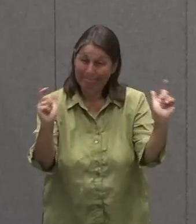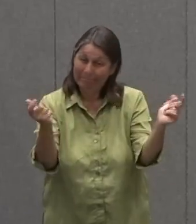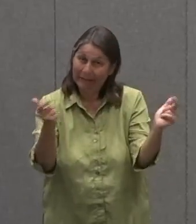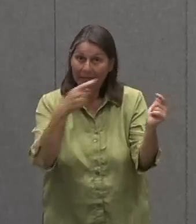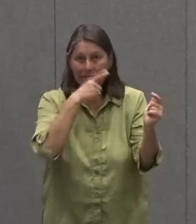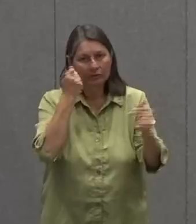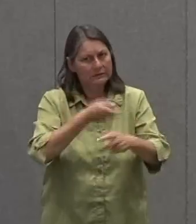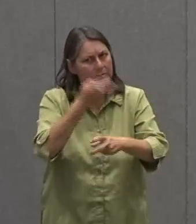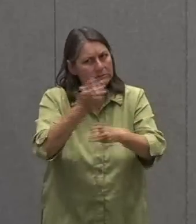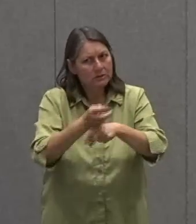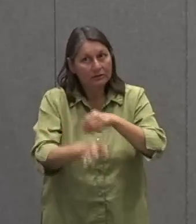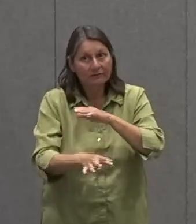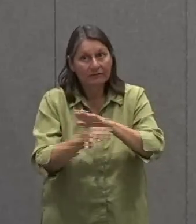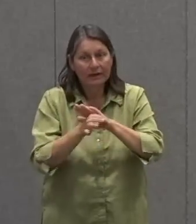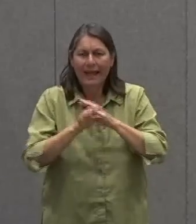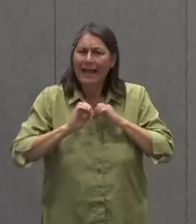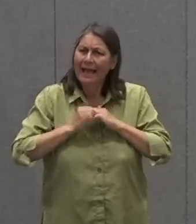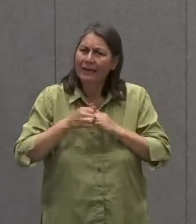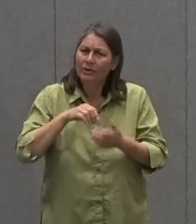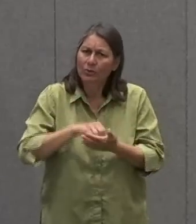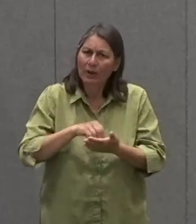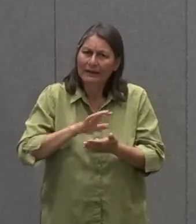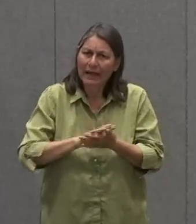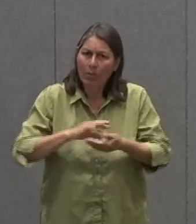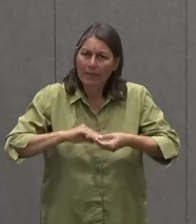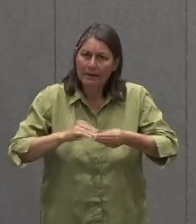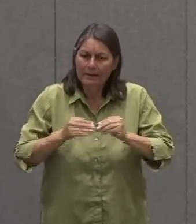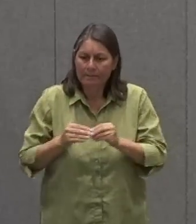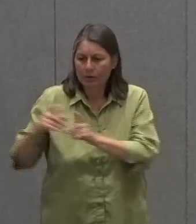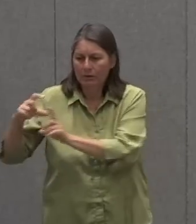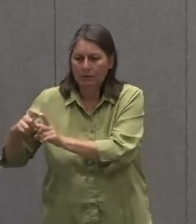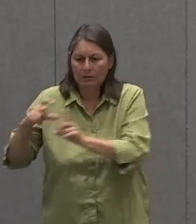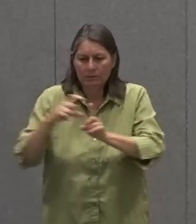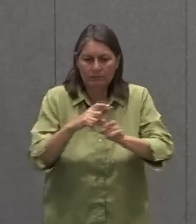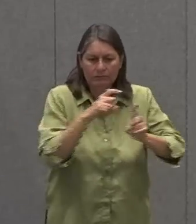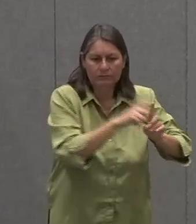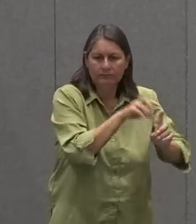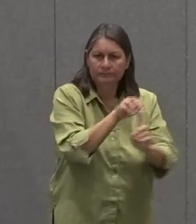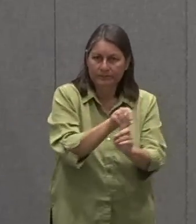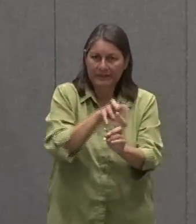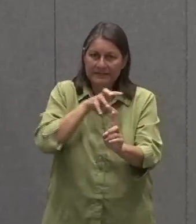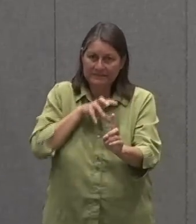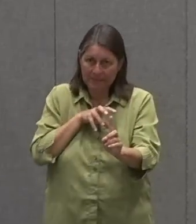How would I write that number in expanded form? Remember, when we write it out in expanded form,